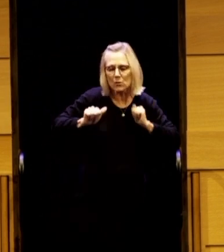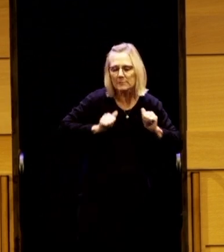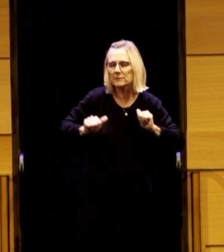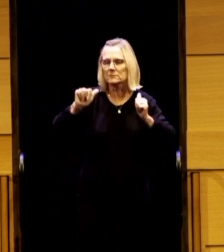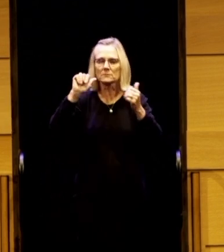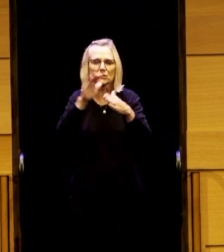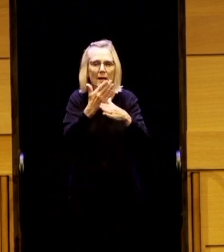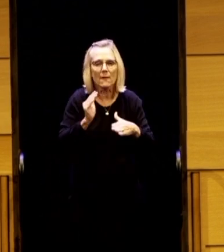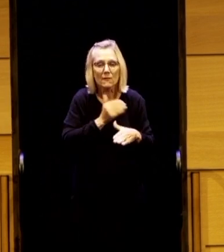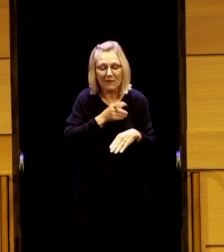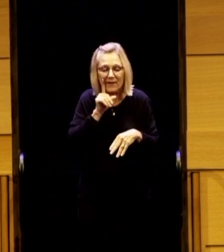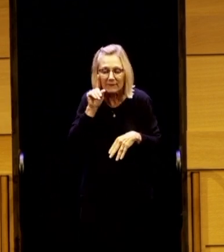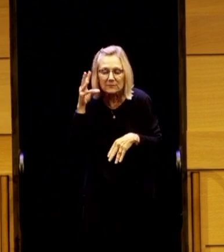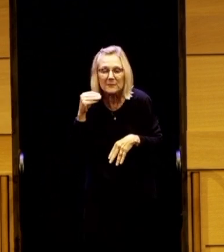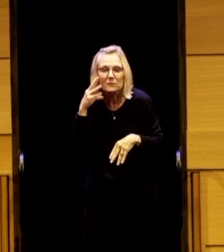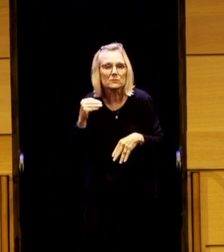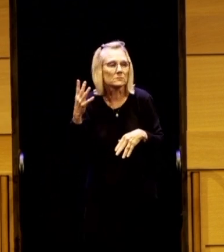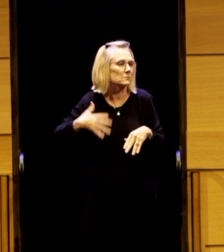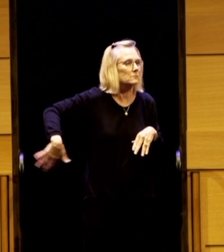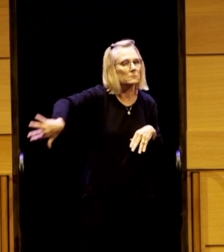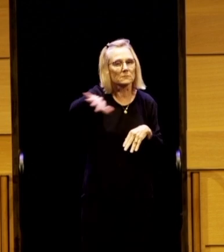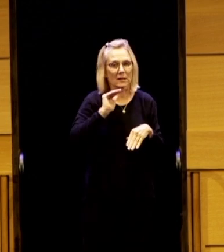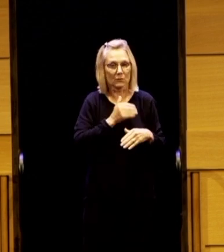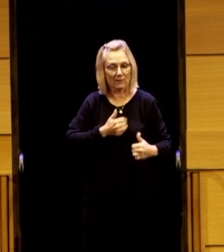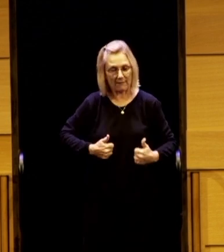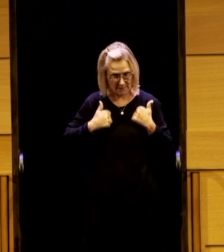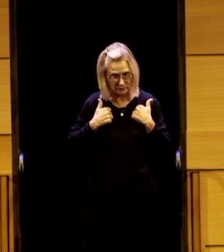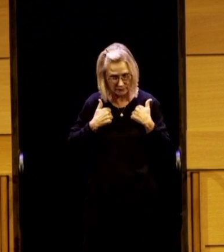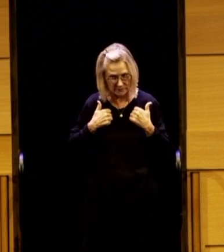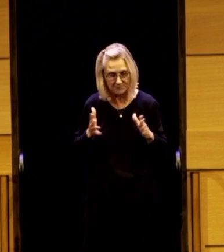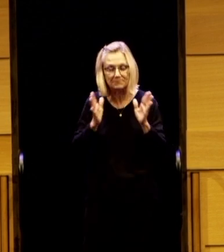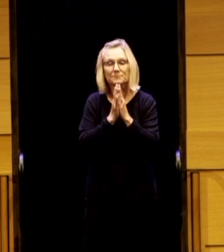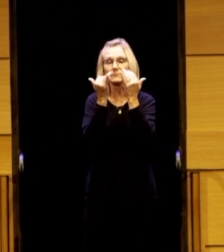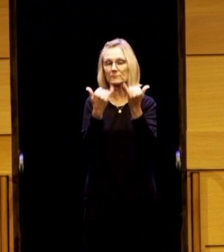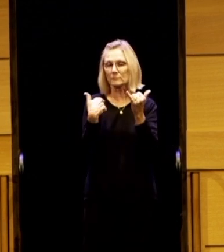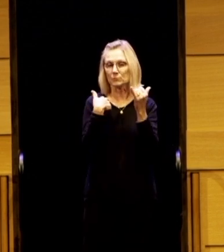sharing our life experiences as deaf people.